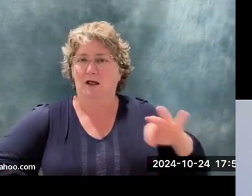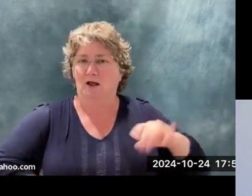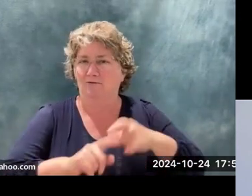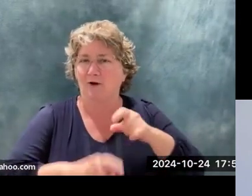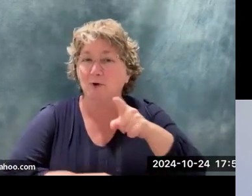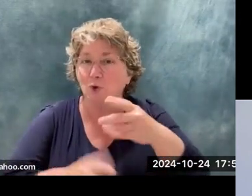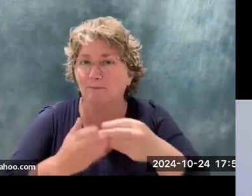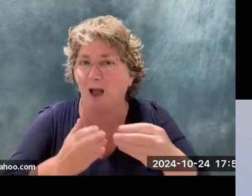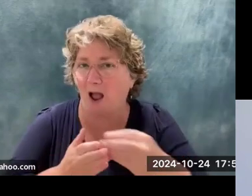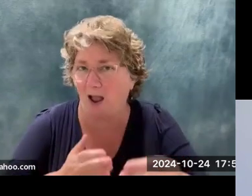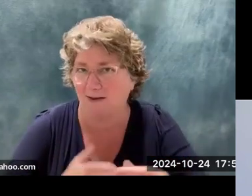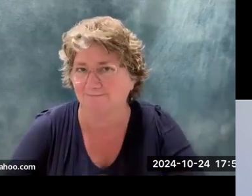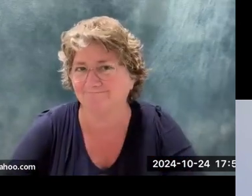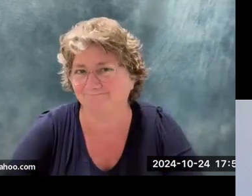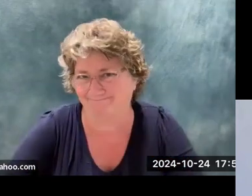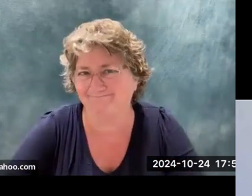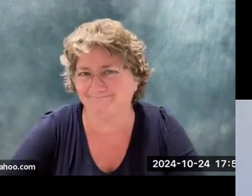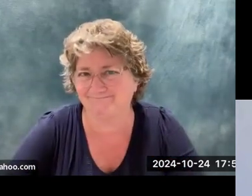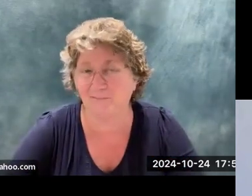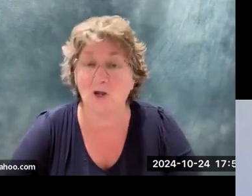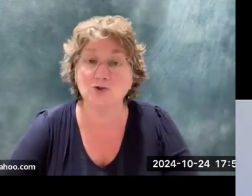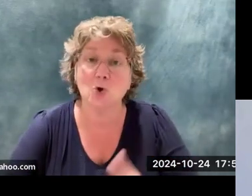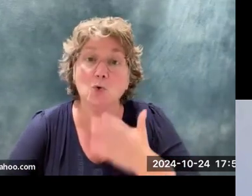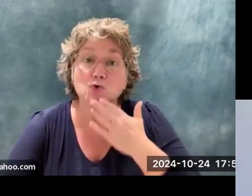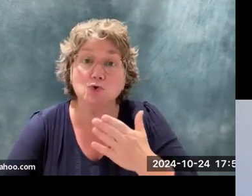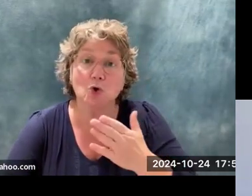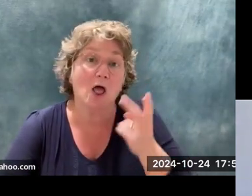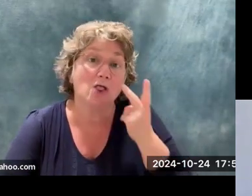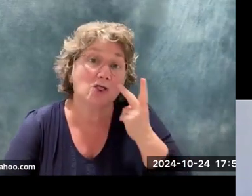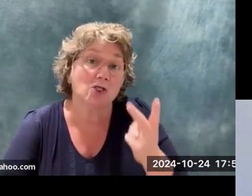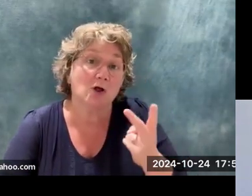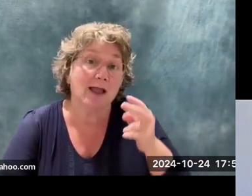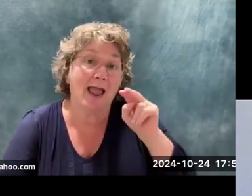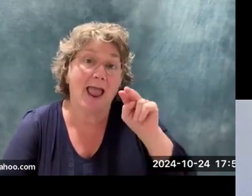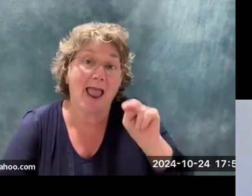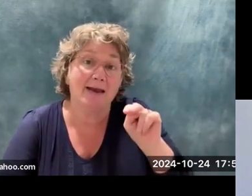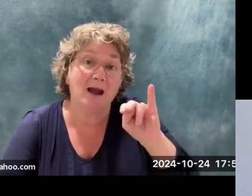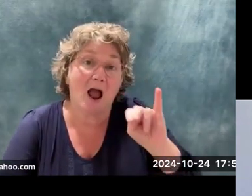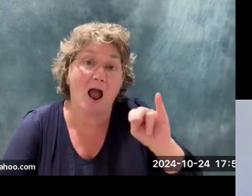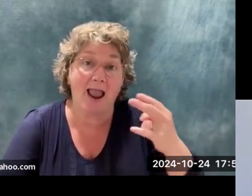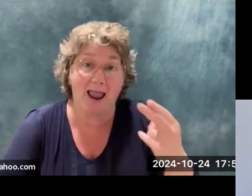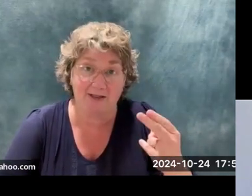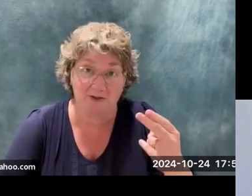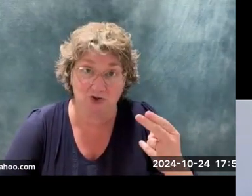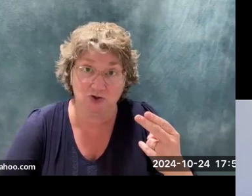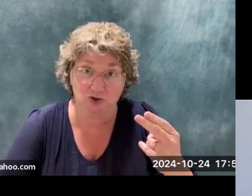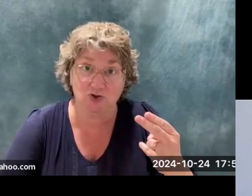complementary medicine site of the NIH, you can actually see what the evidence is